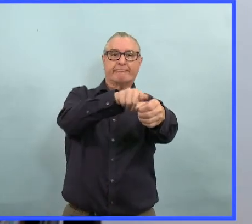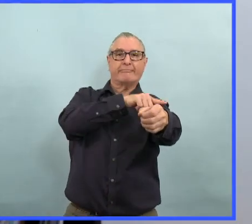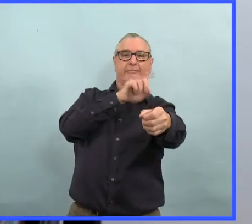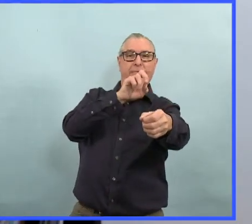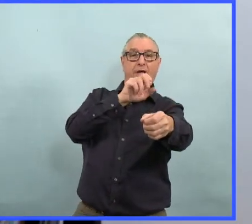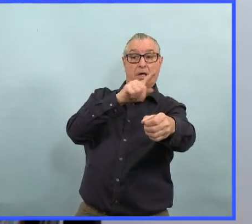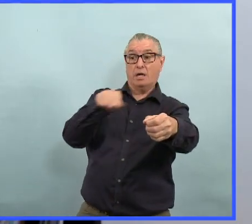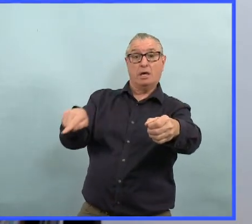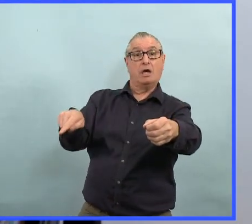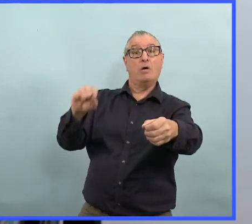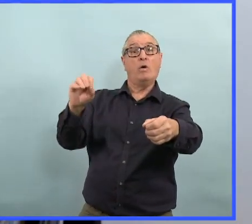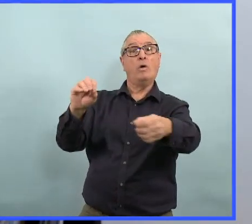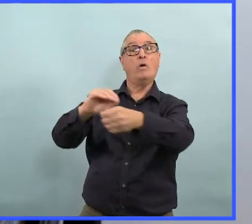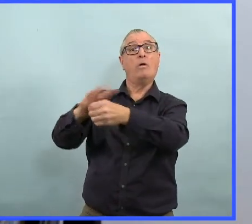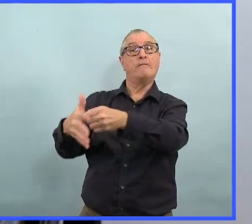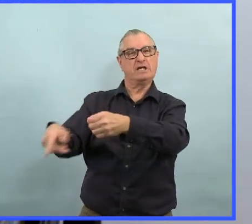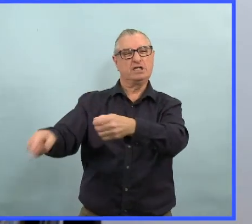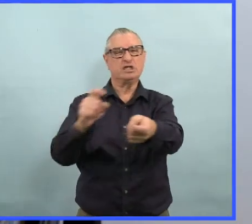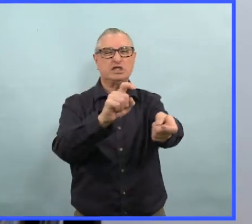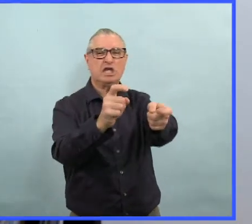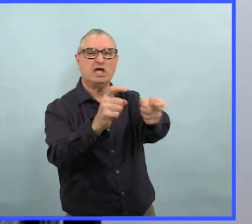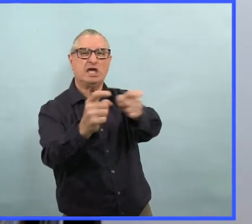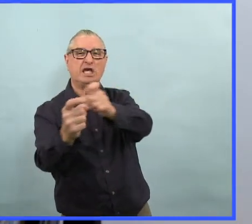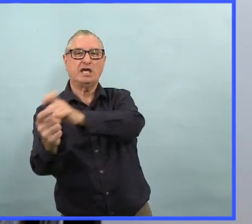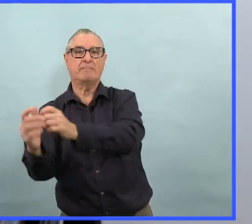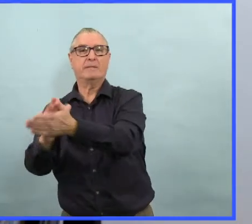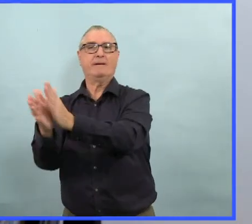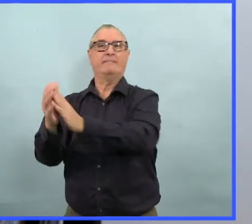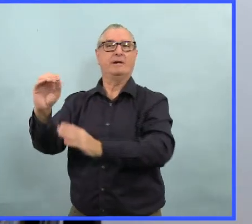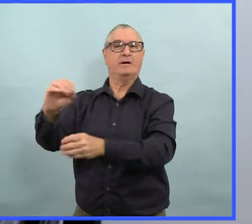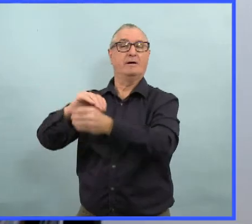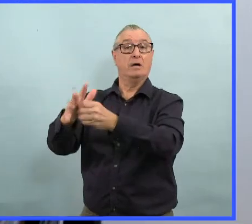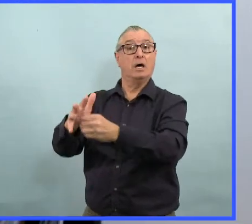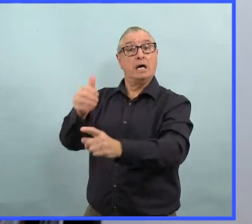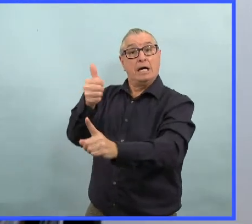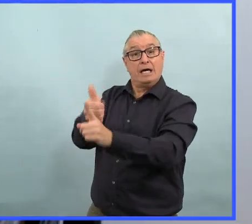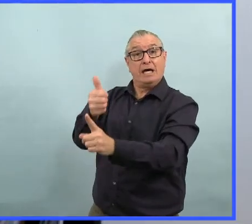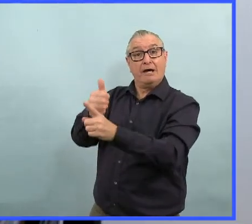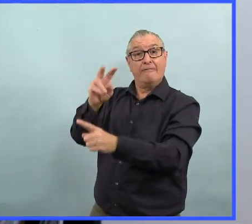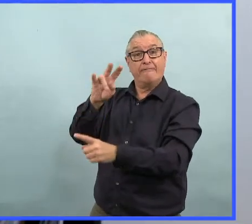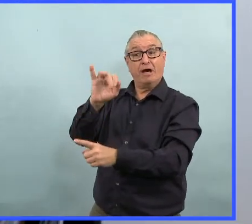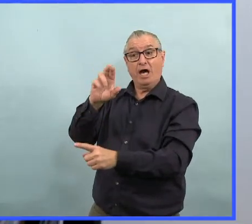has demonstrated that it can change over time and i expect that it will continue to do that